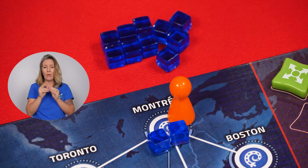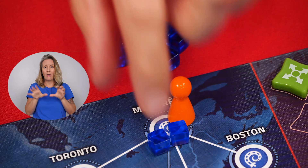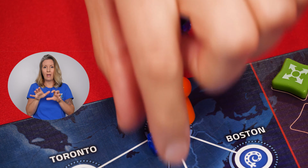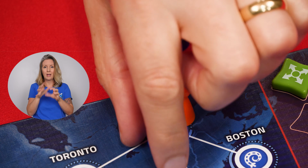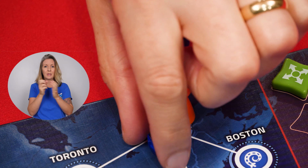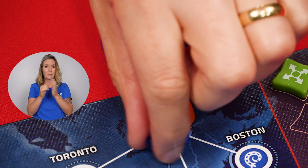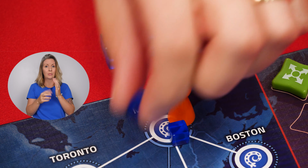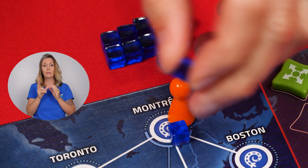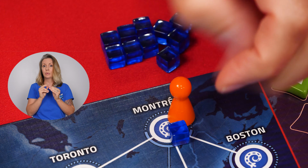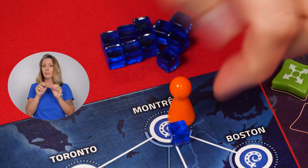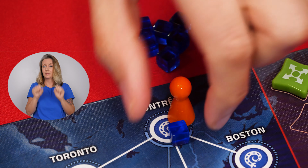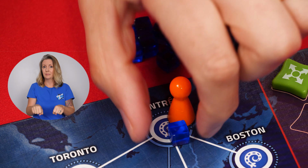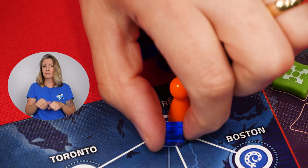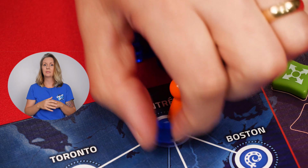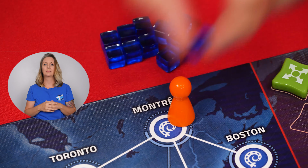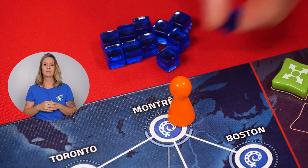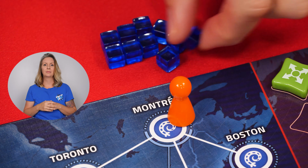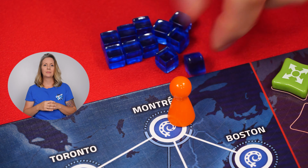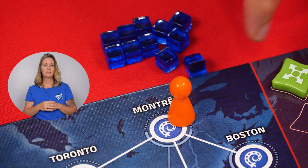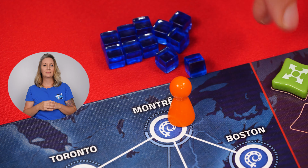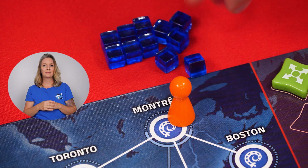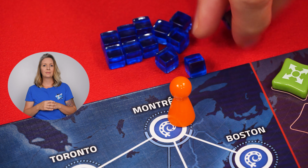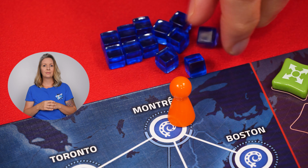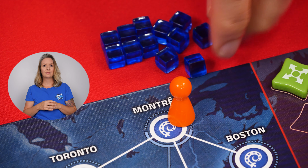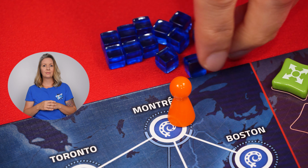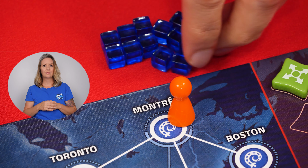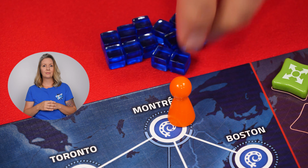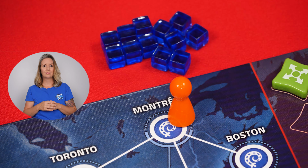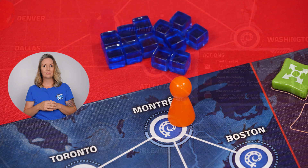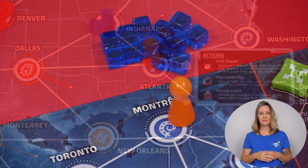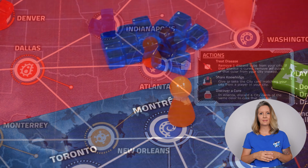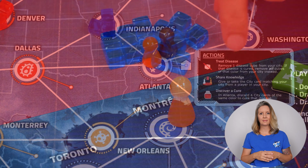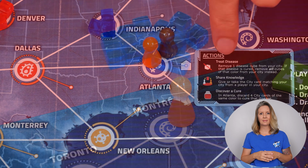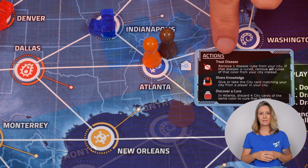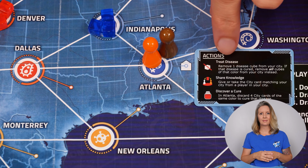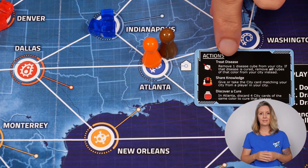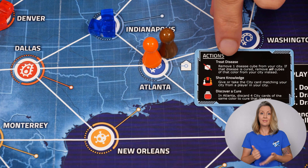I could spend 2 more actions and remove both of these cubes as well. Treating diseases